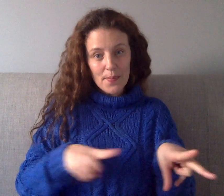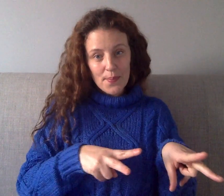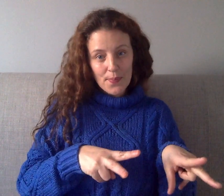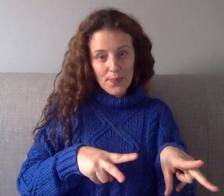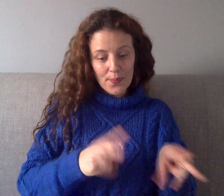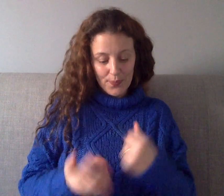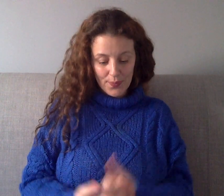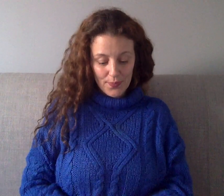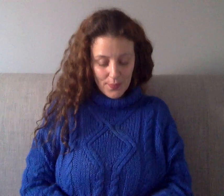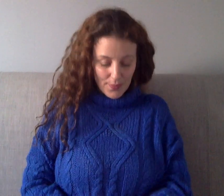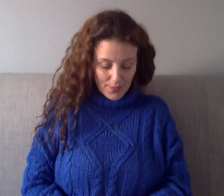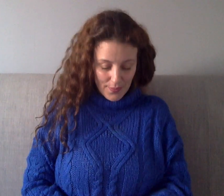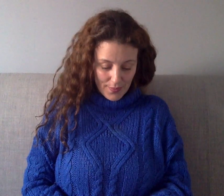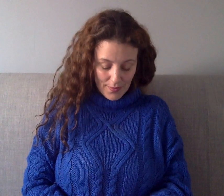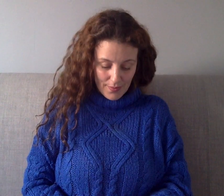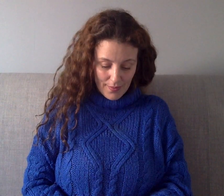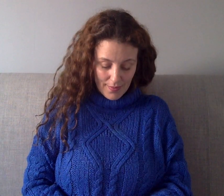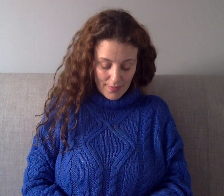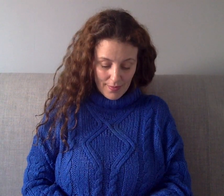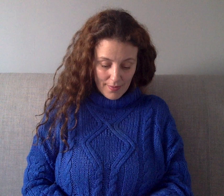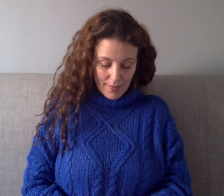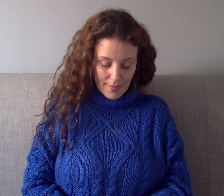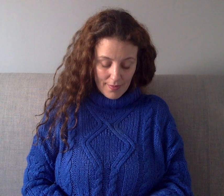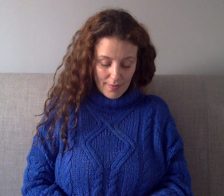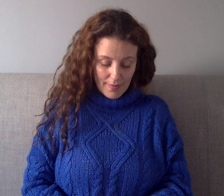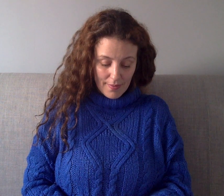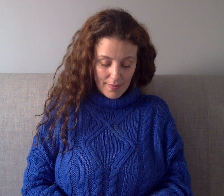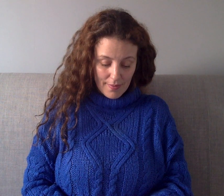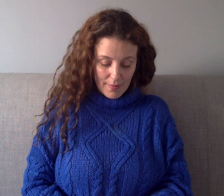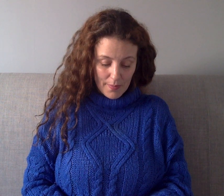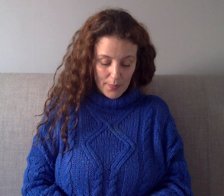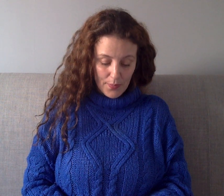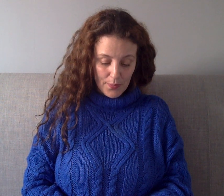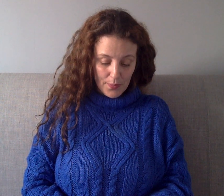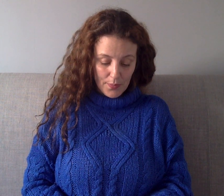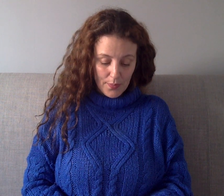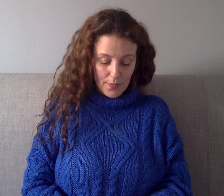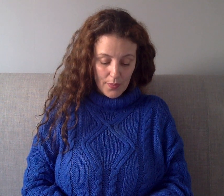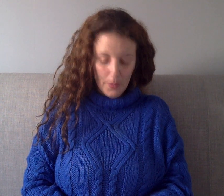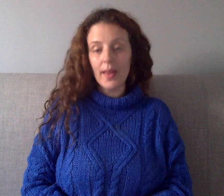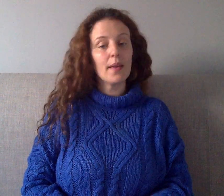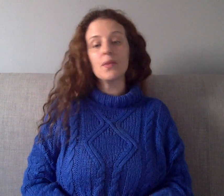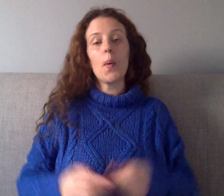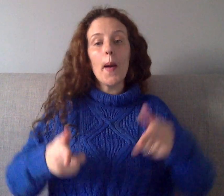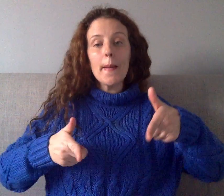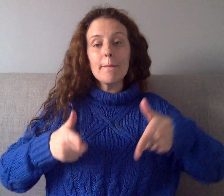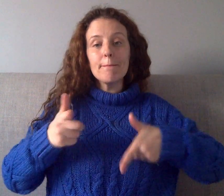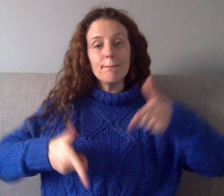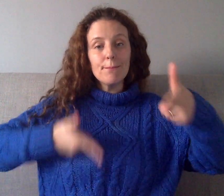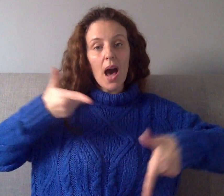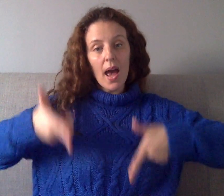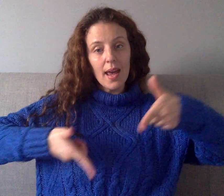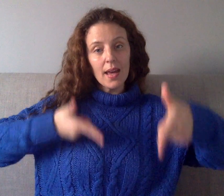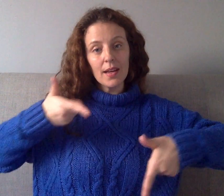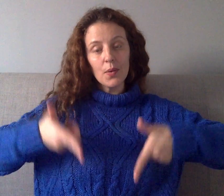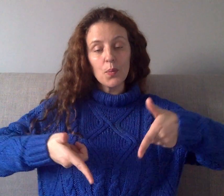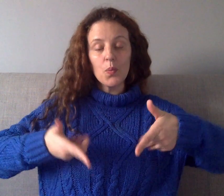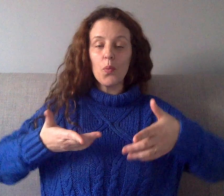BIKE